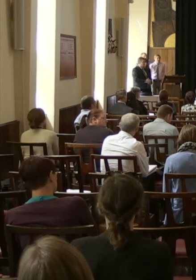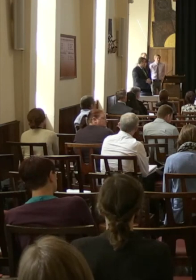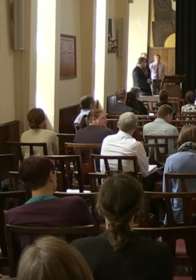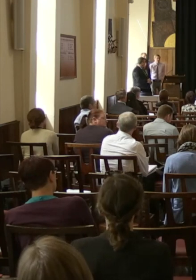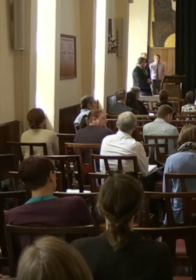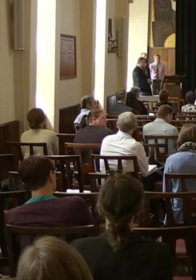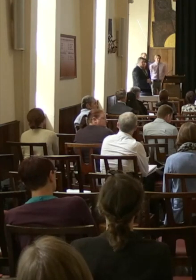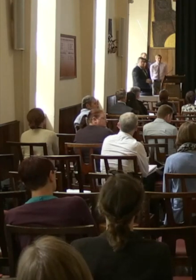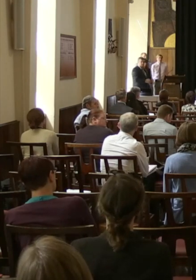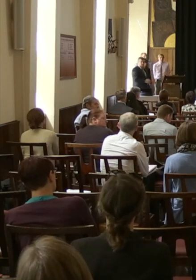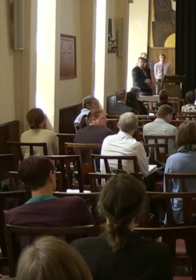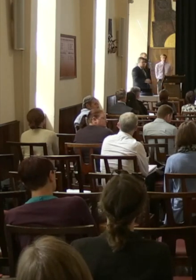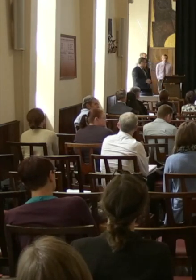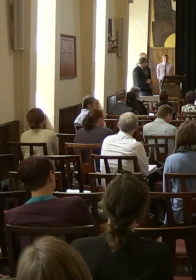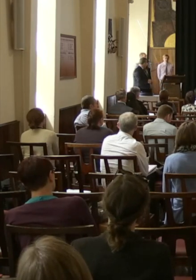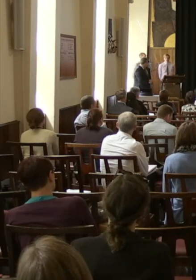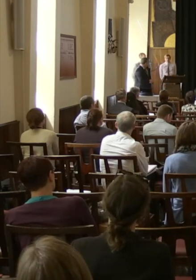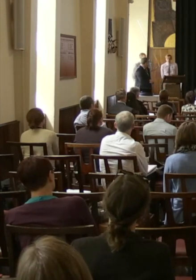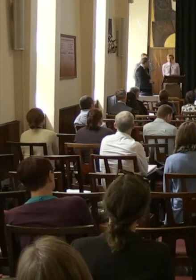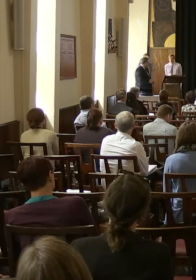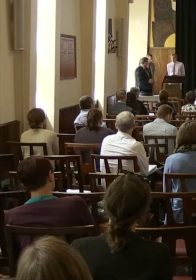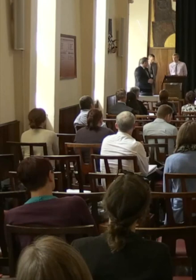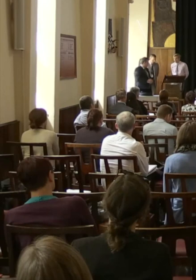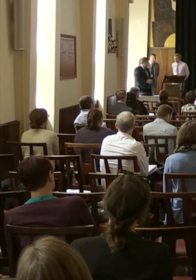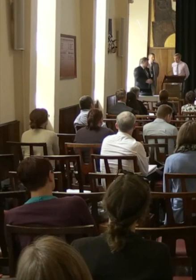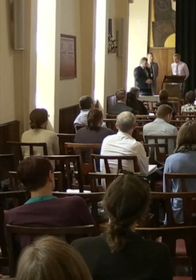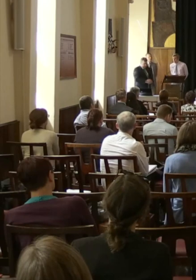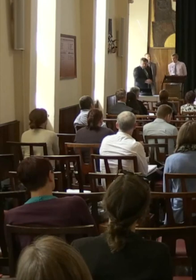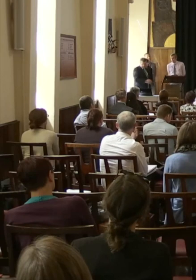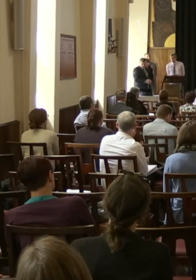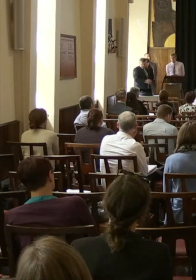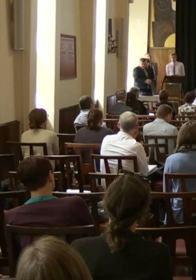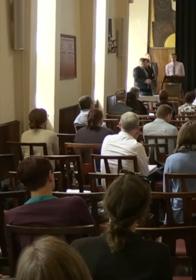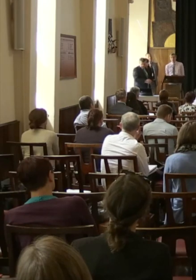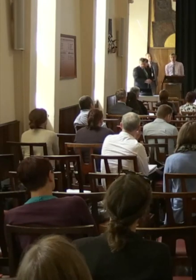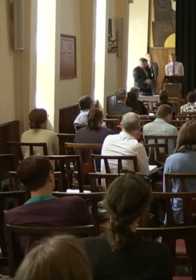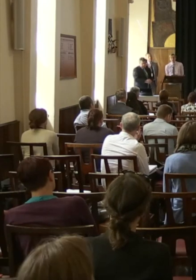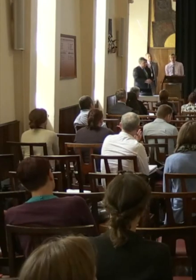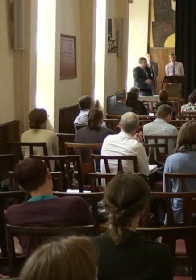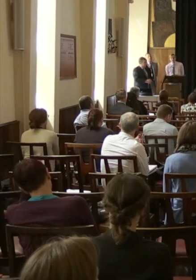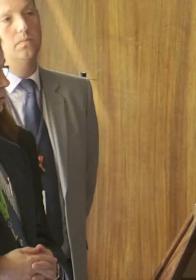wondering when that might be? Yes so I think we're looking at about February to